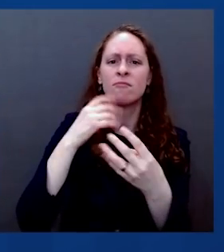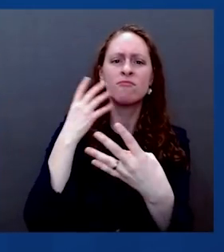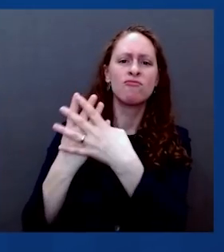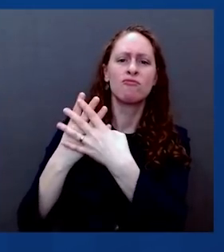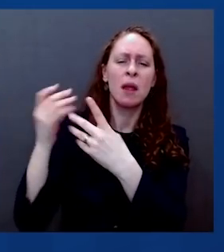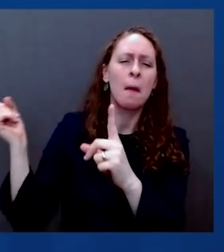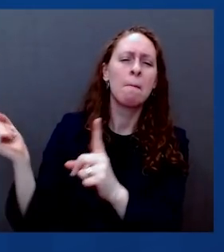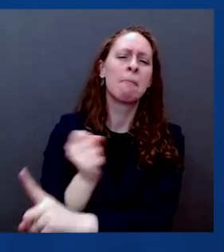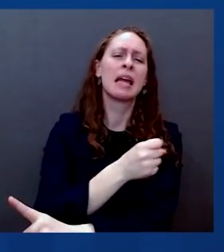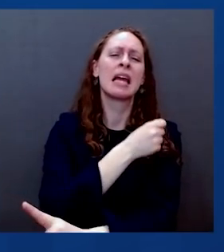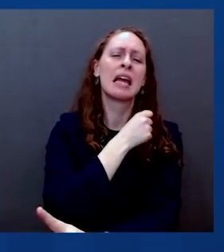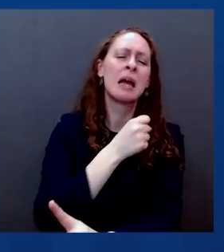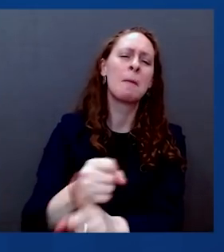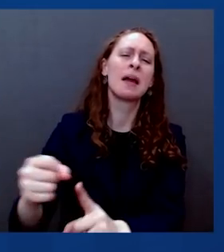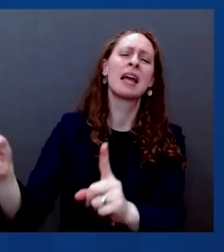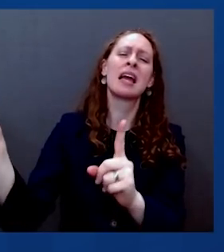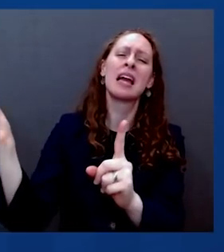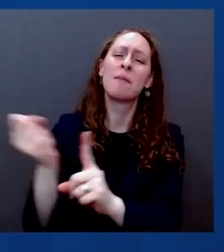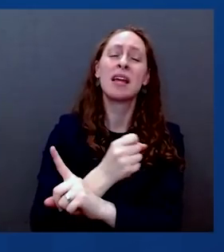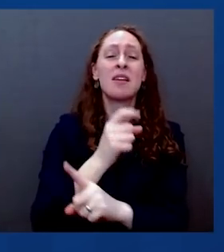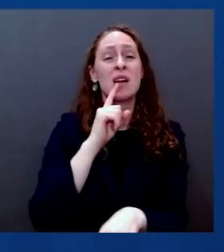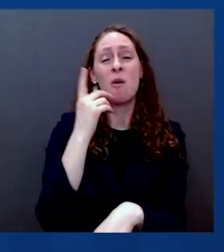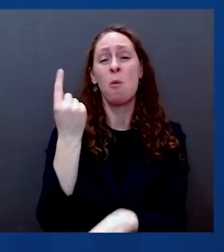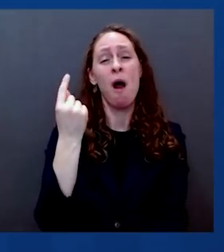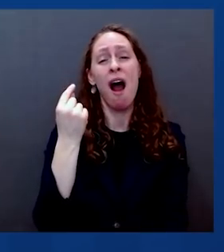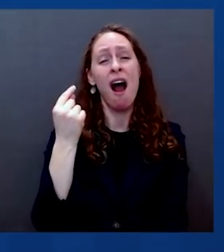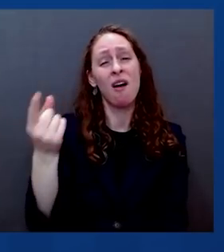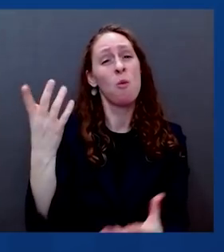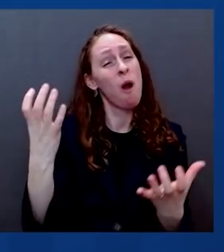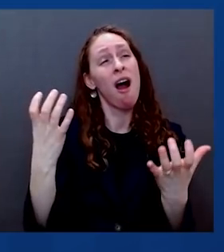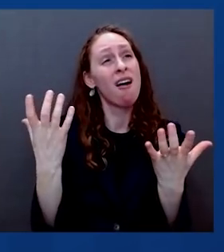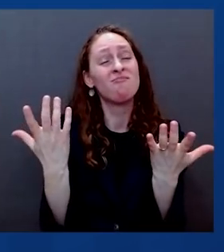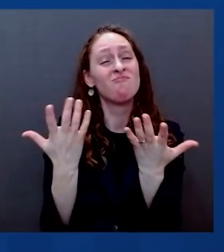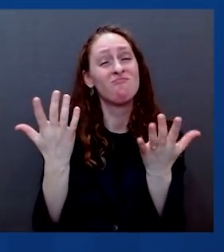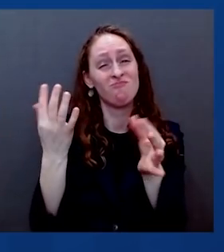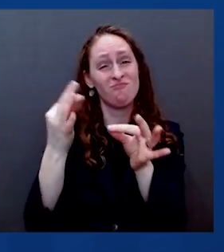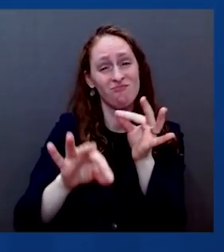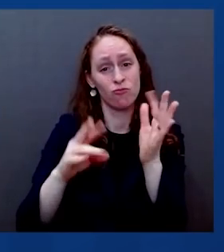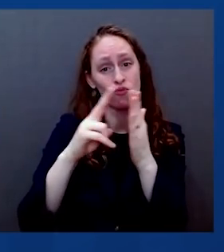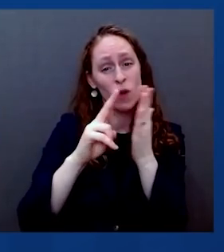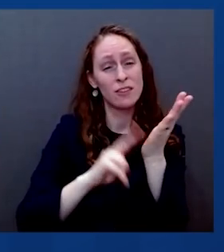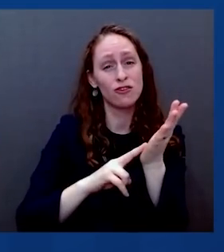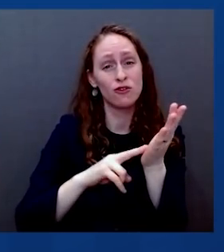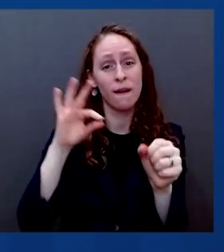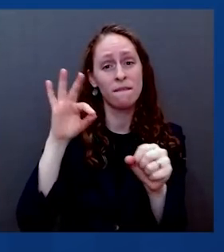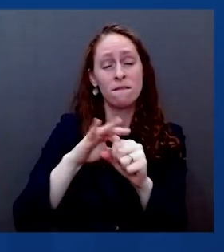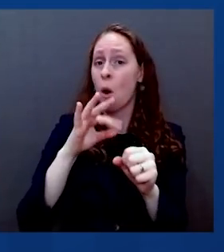who described the beating this way, and I quote: "I could hear the sounds of [the] licks and